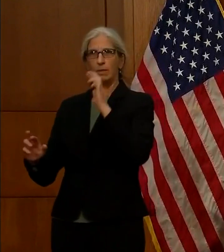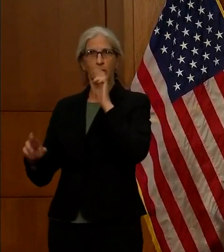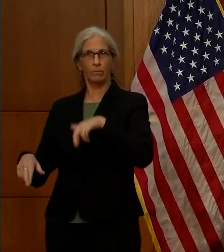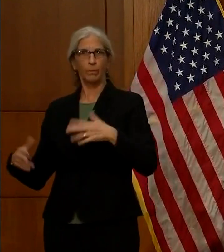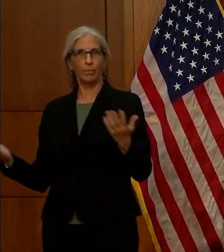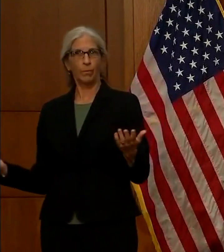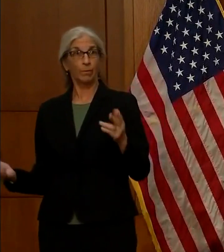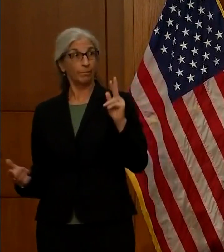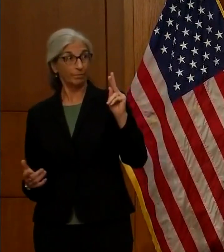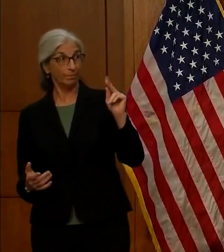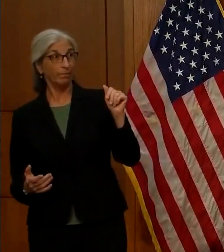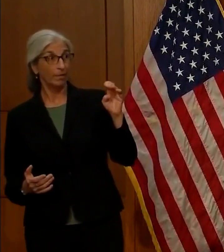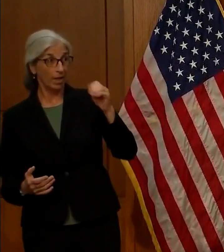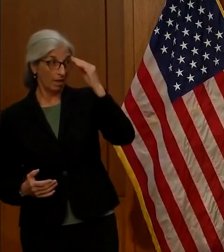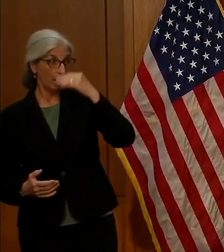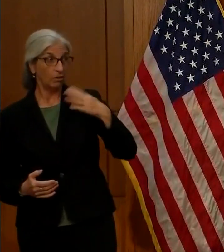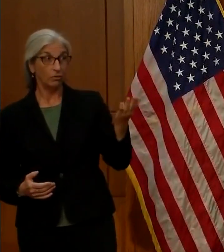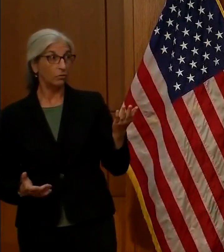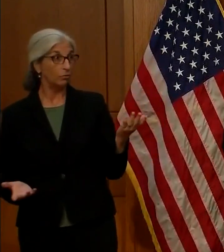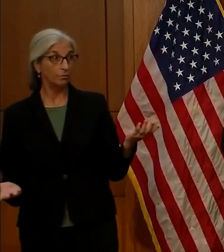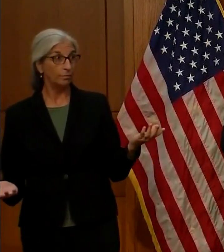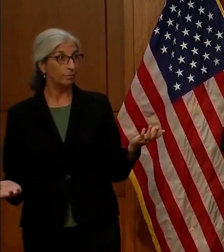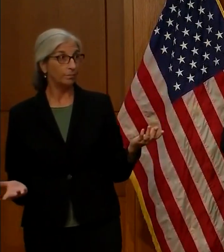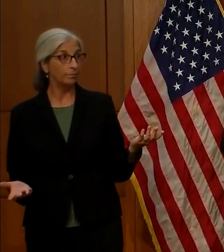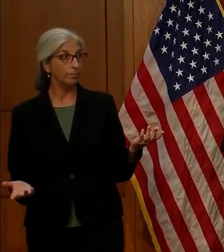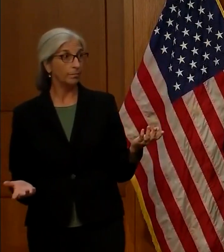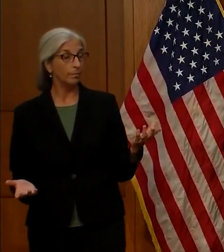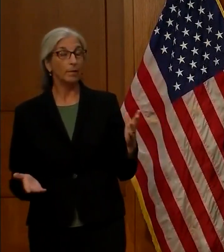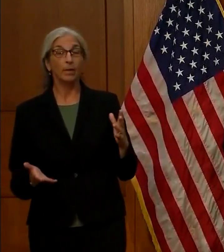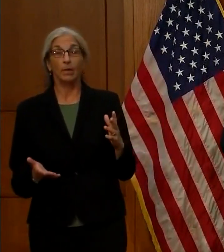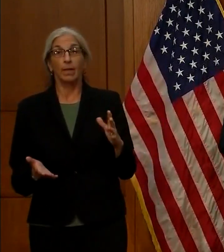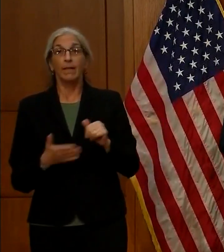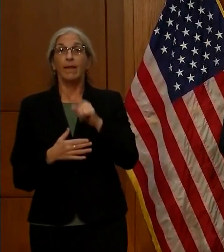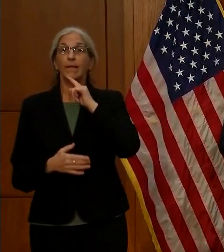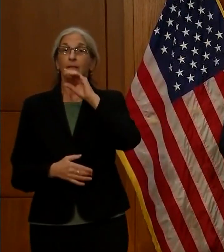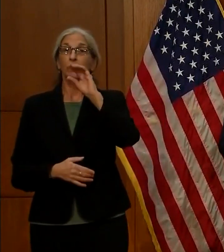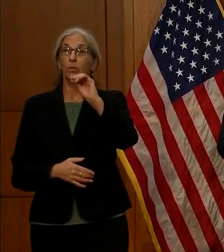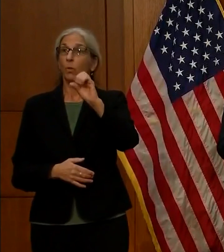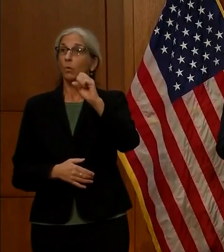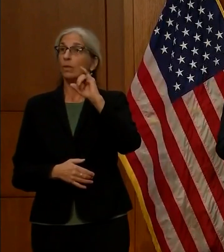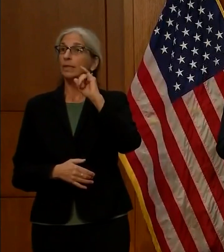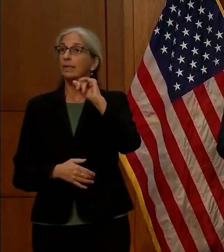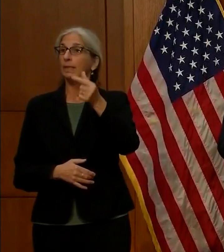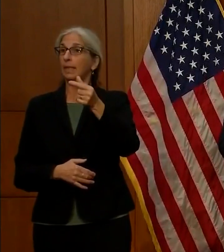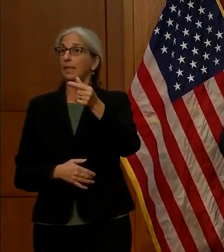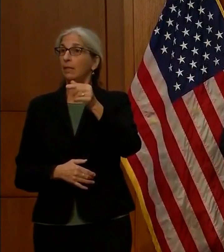UP QUESTION IS WHY NOT RE RELEASED A REPORT AND DECADE AS